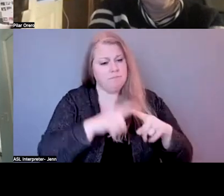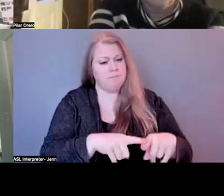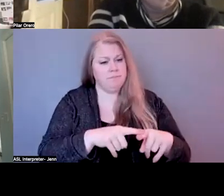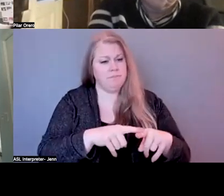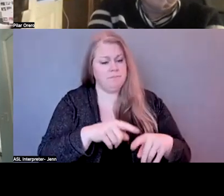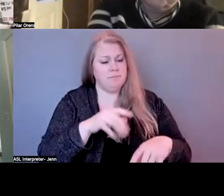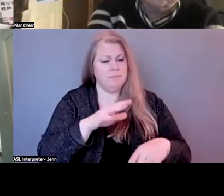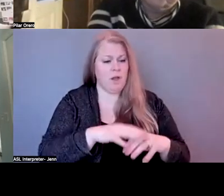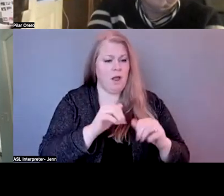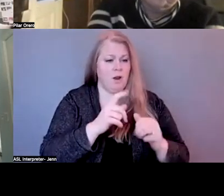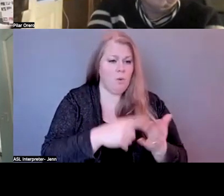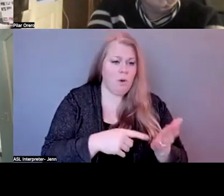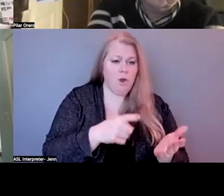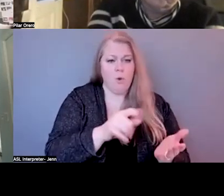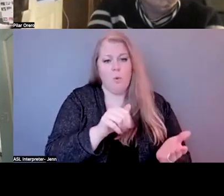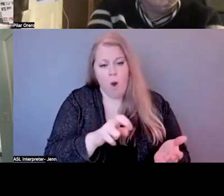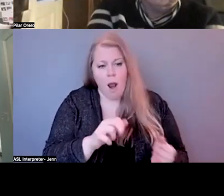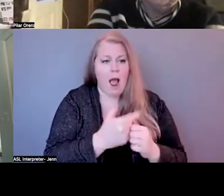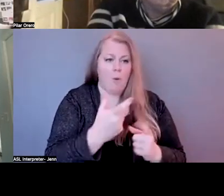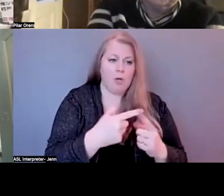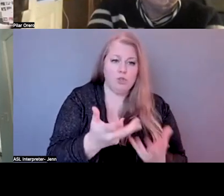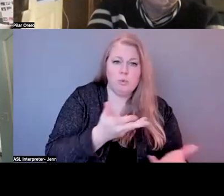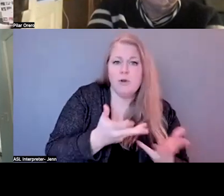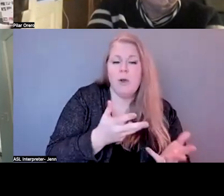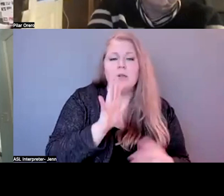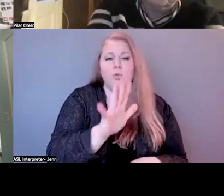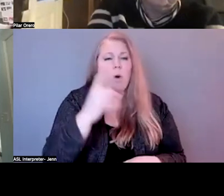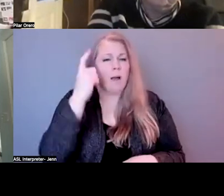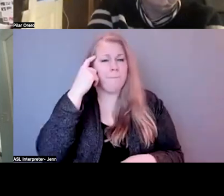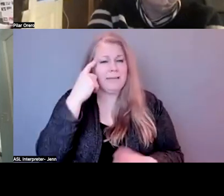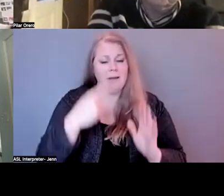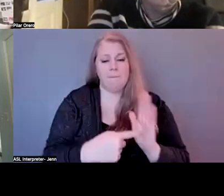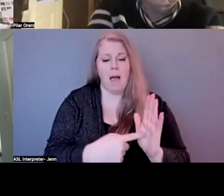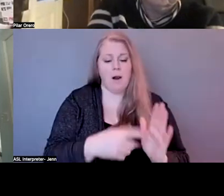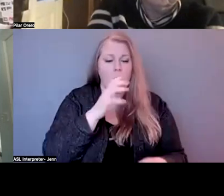interact and the way your mental model works to define things in space?